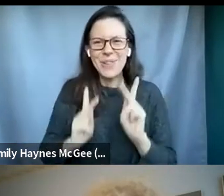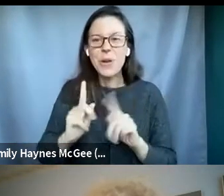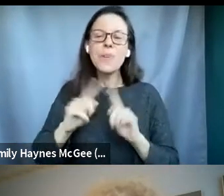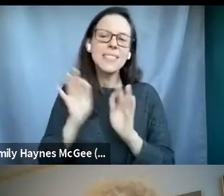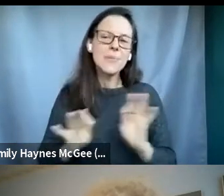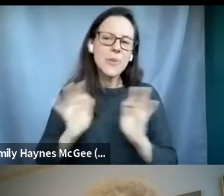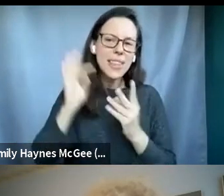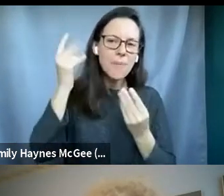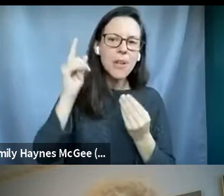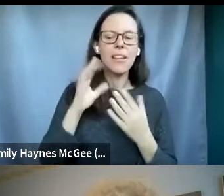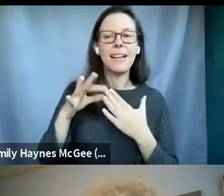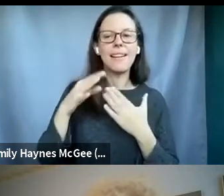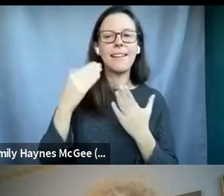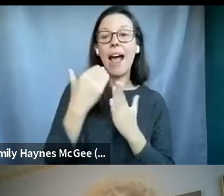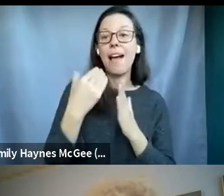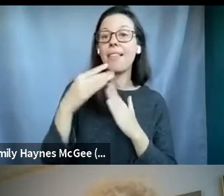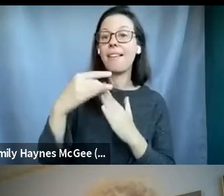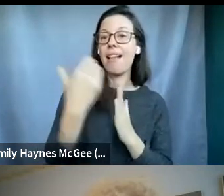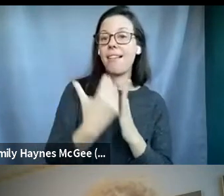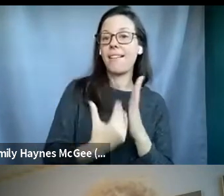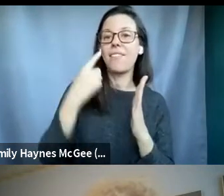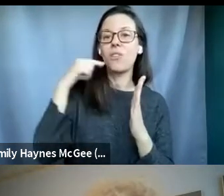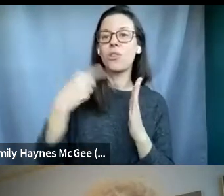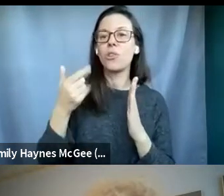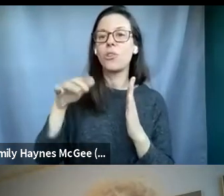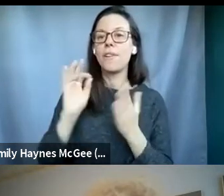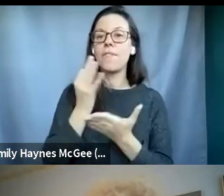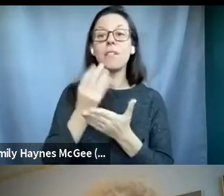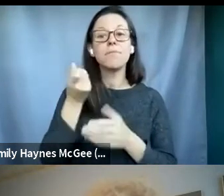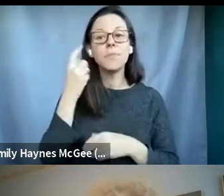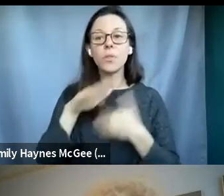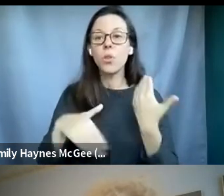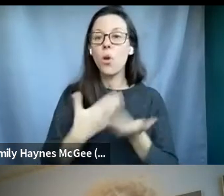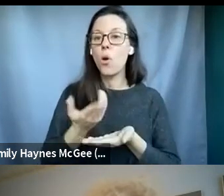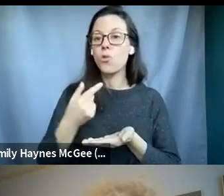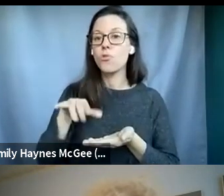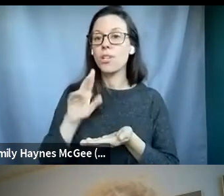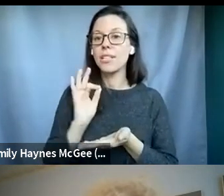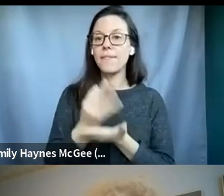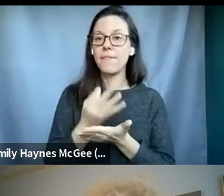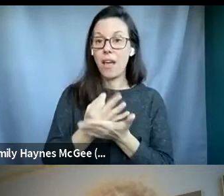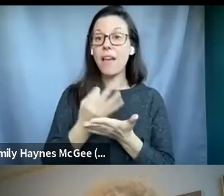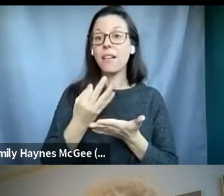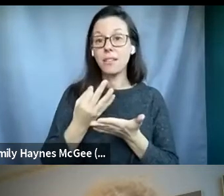So all of the Grit Fund projects are collaborative. They are not for individual artists.